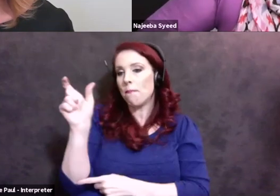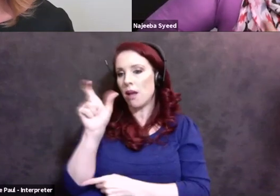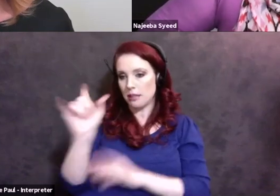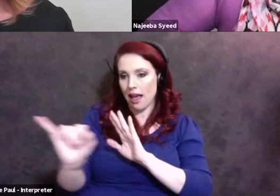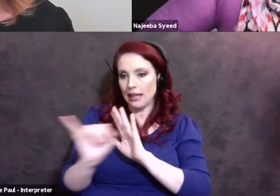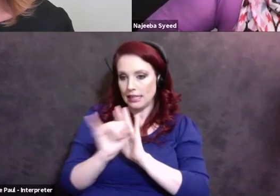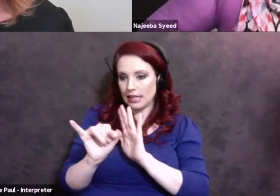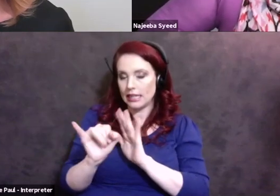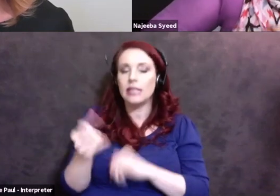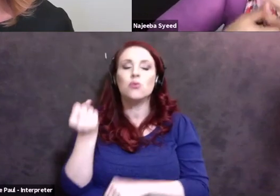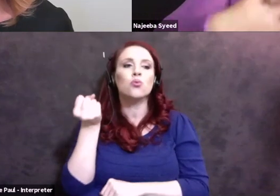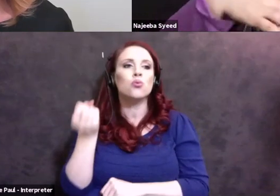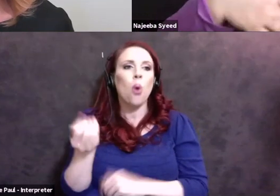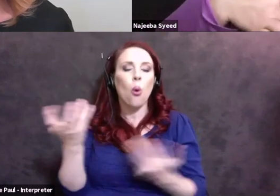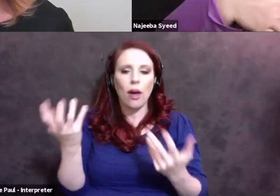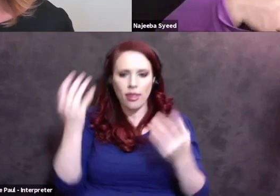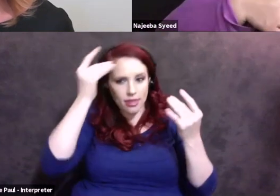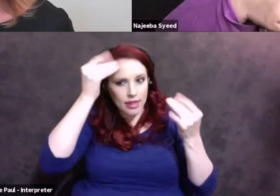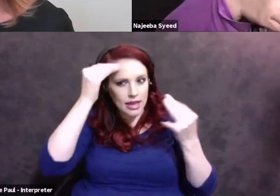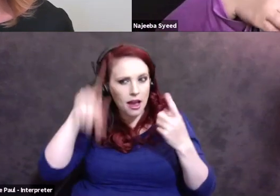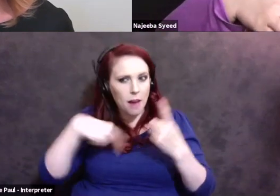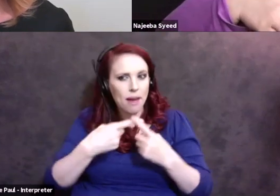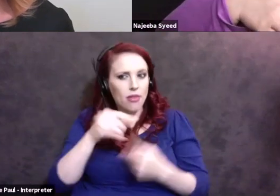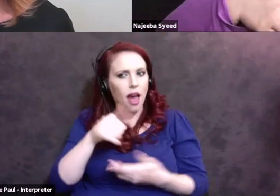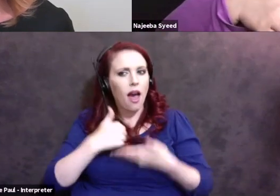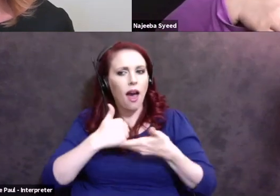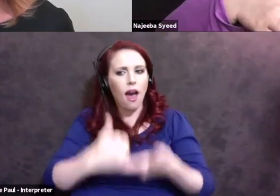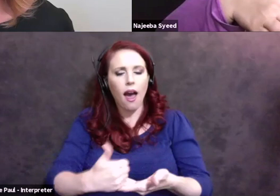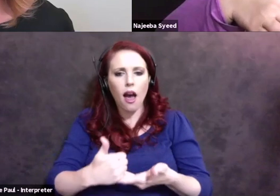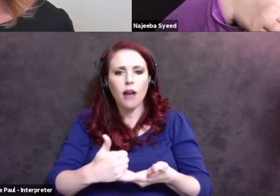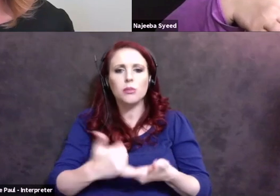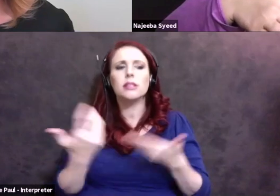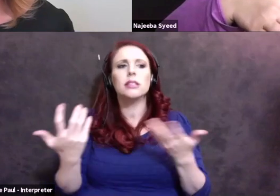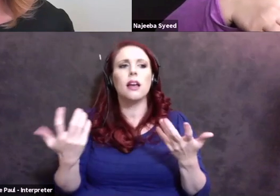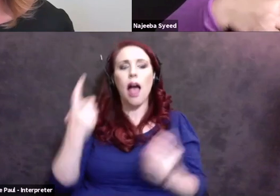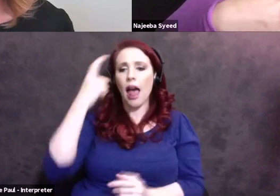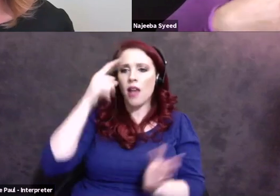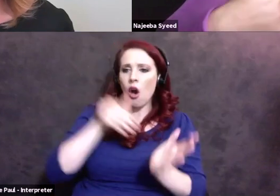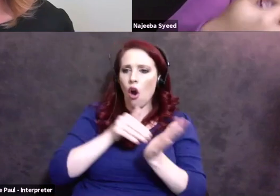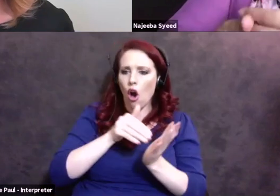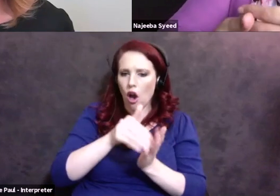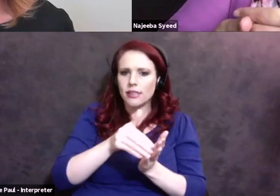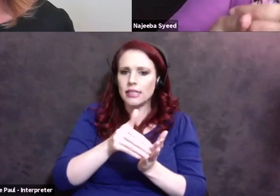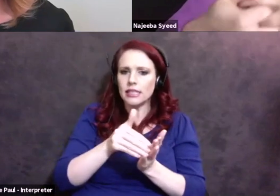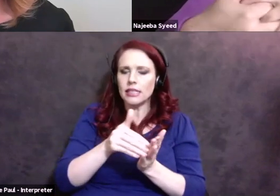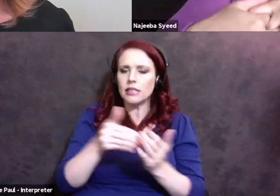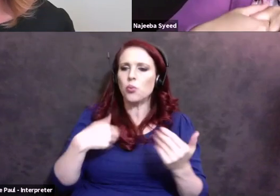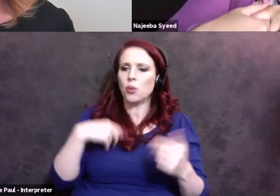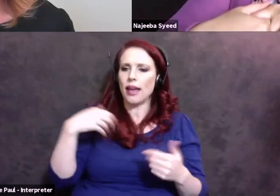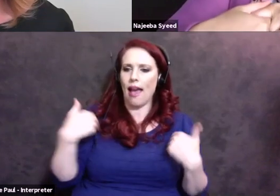So, thinking about that helps because I think very often it gives us the vocabulary to say